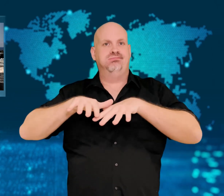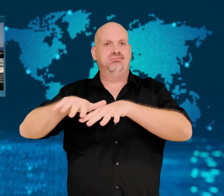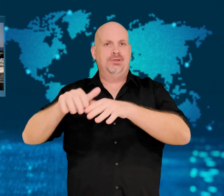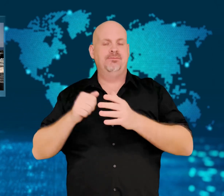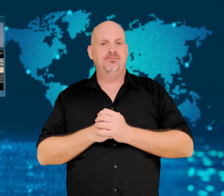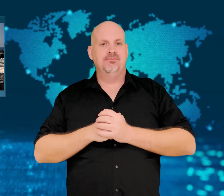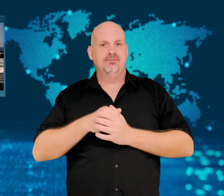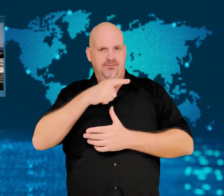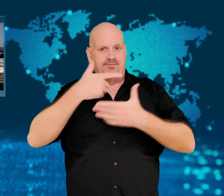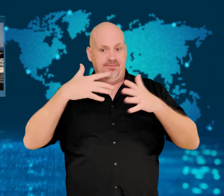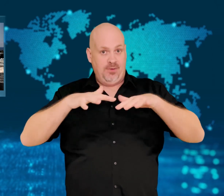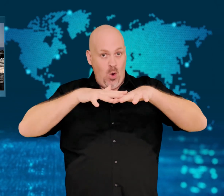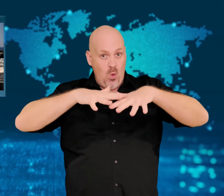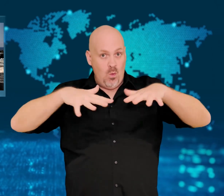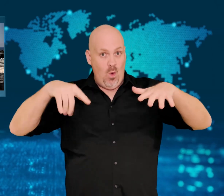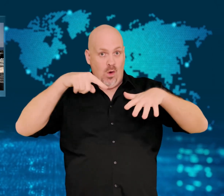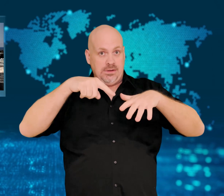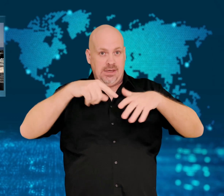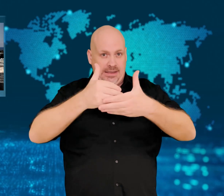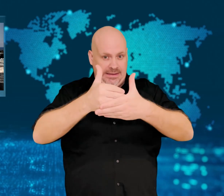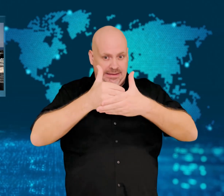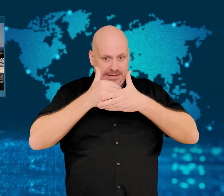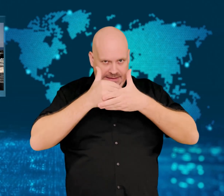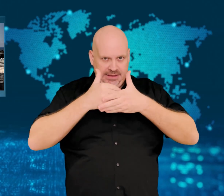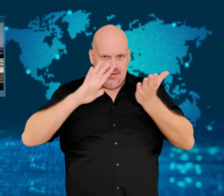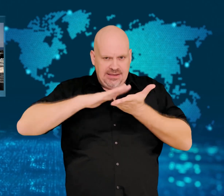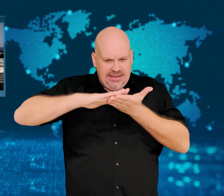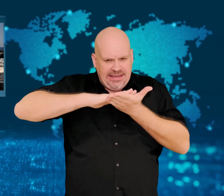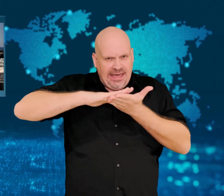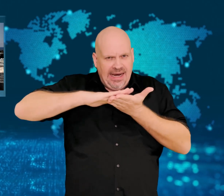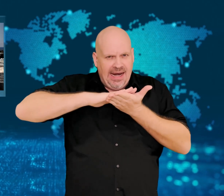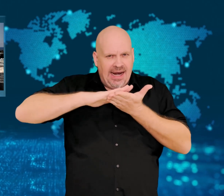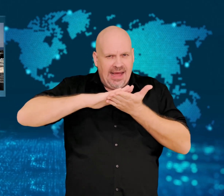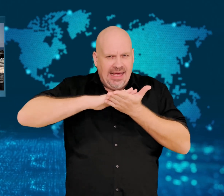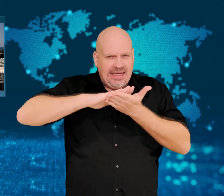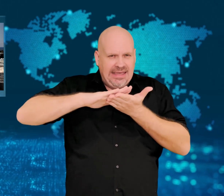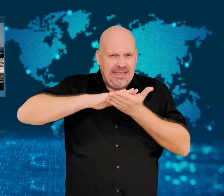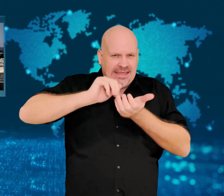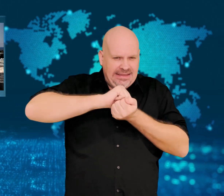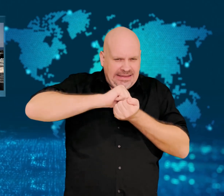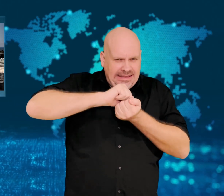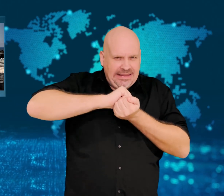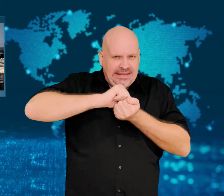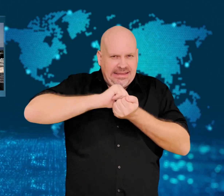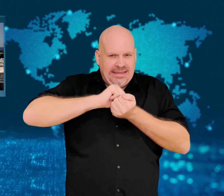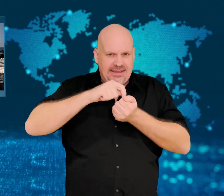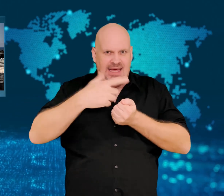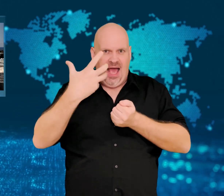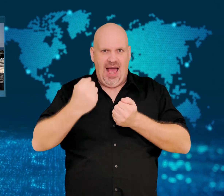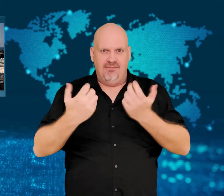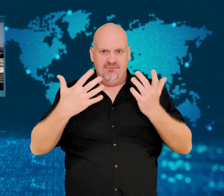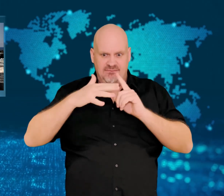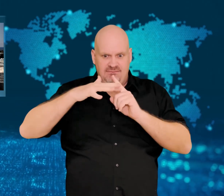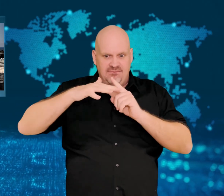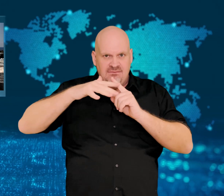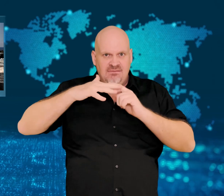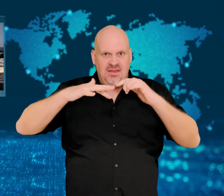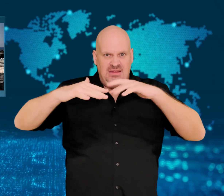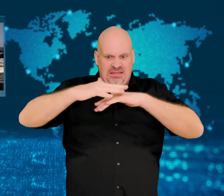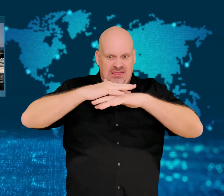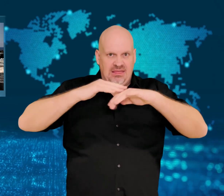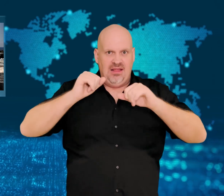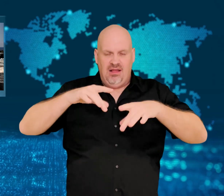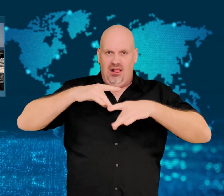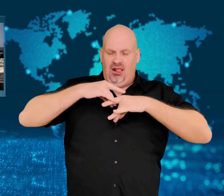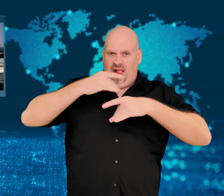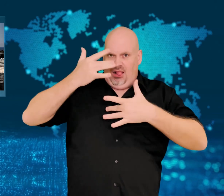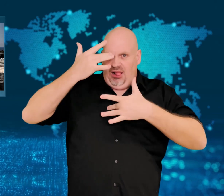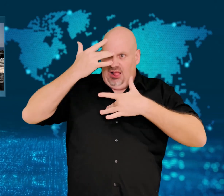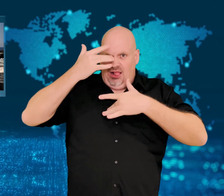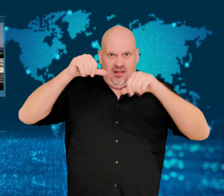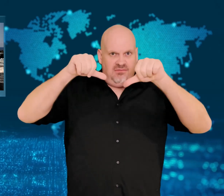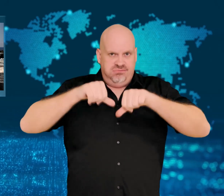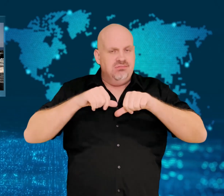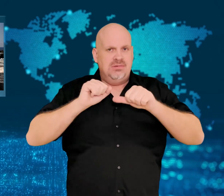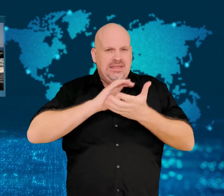The water has been treated to remove most of the radioactive material